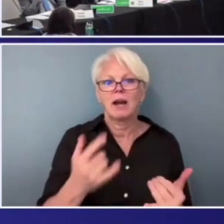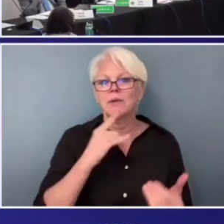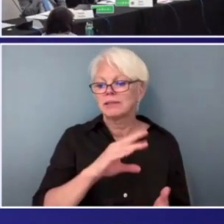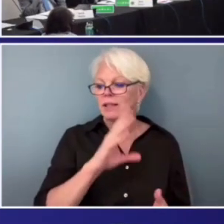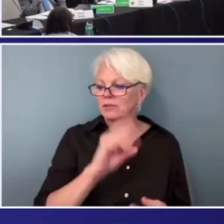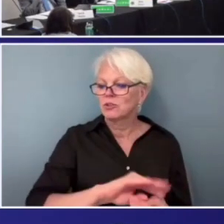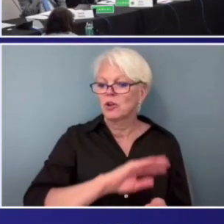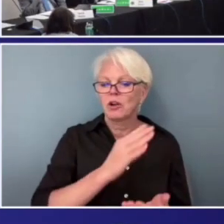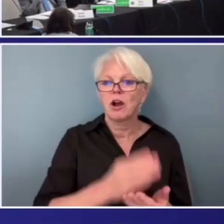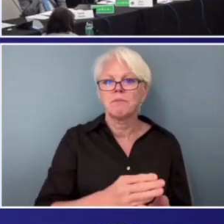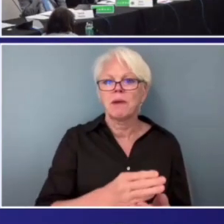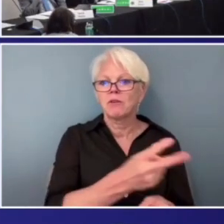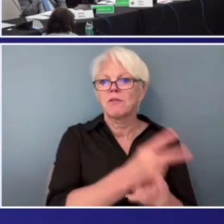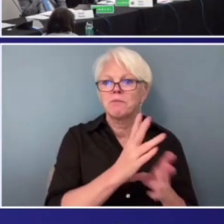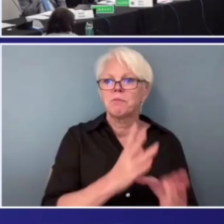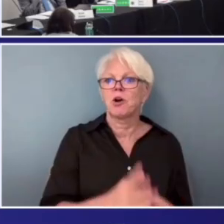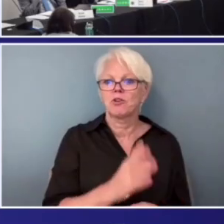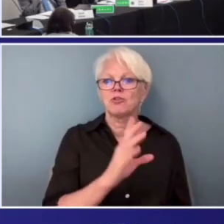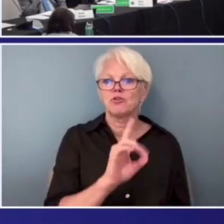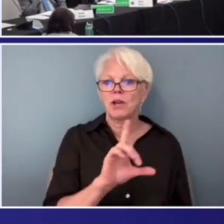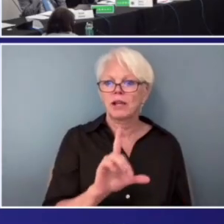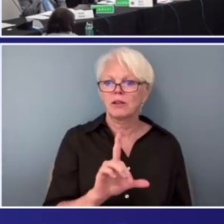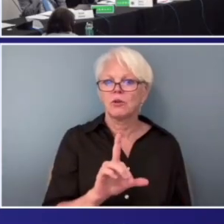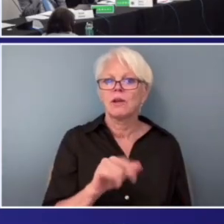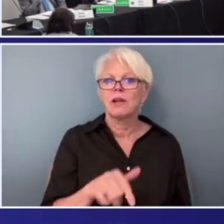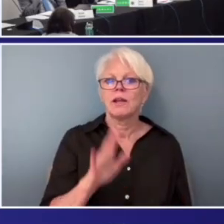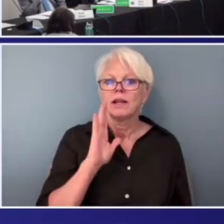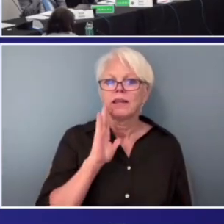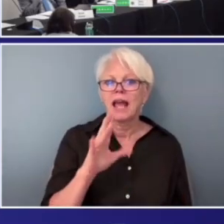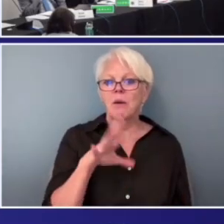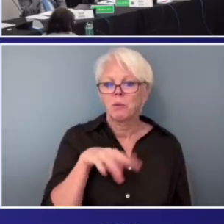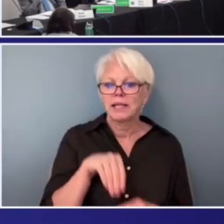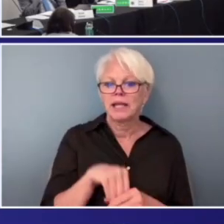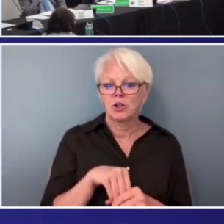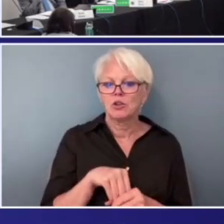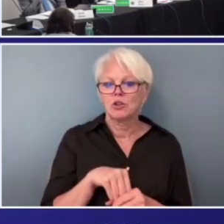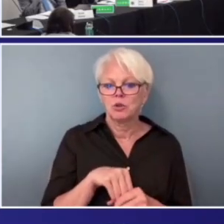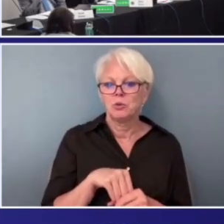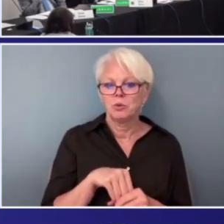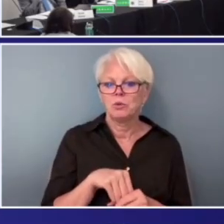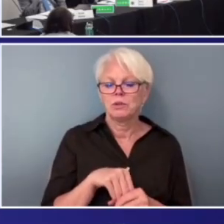Direct Loans. And so that would include their individual loans as well.